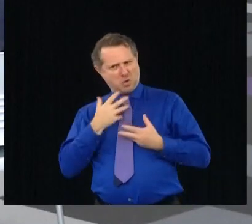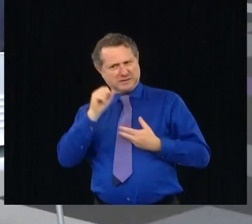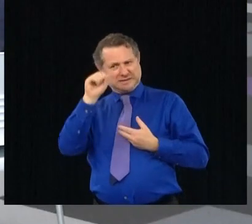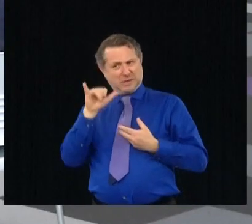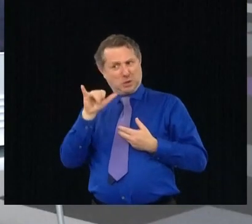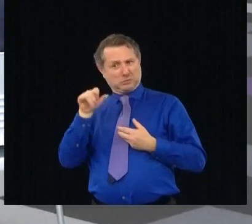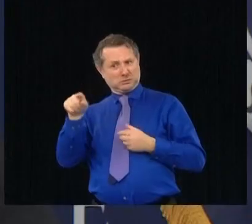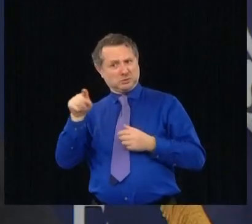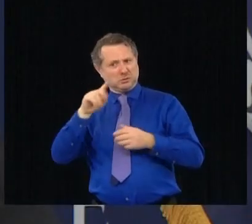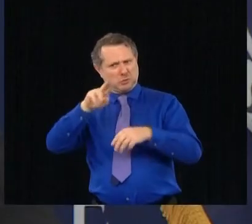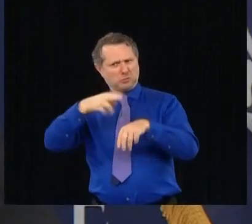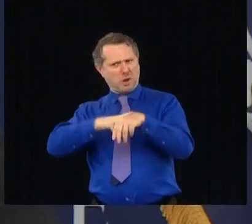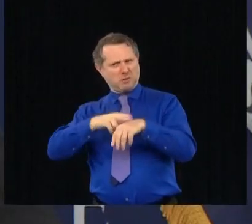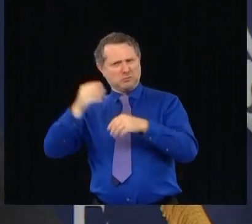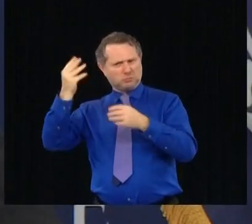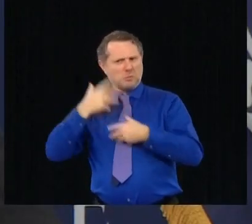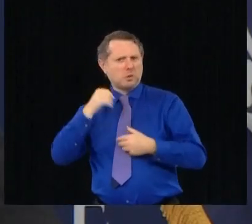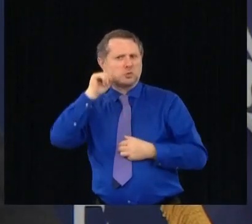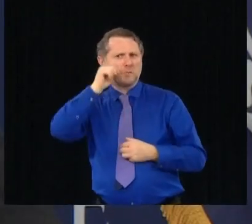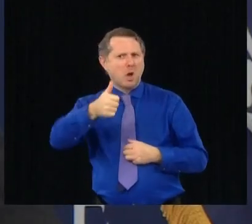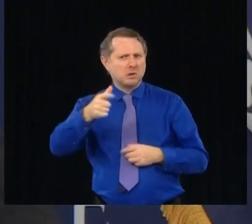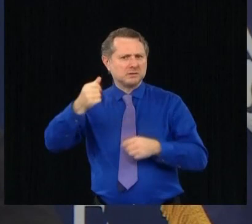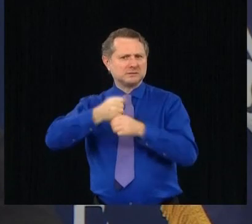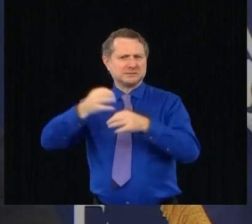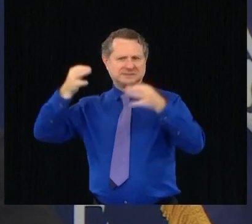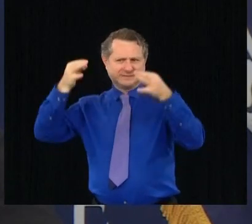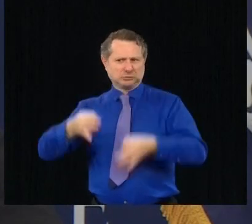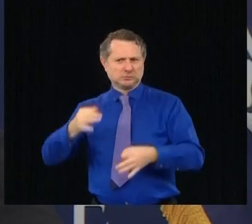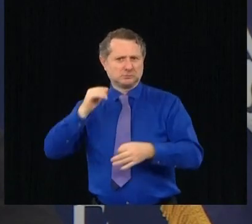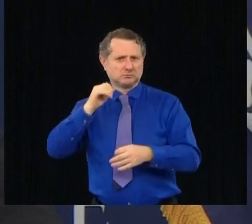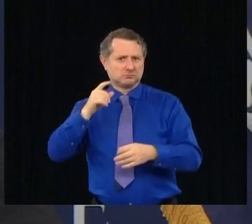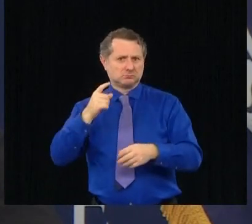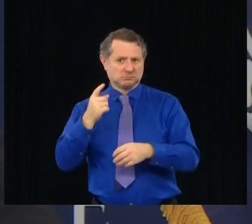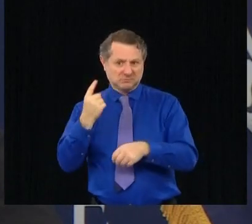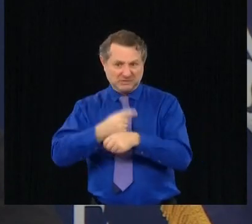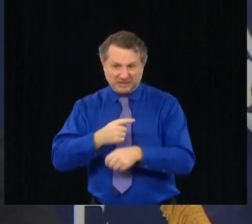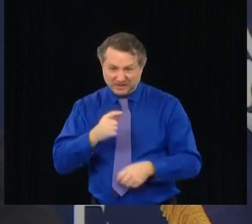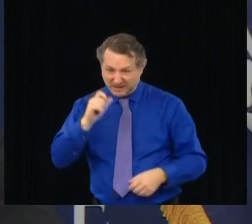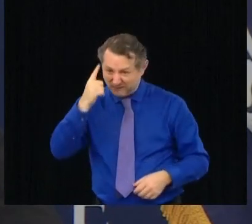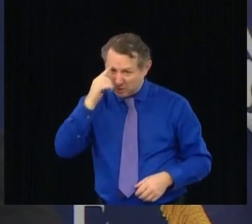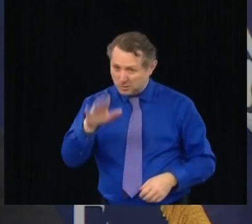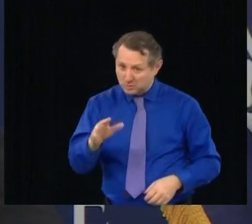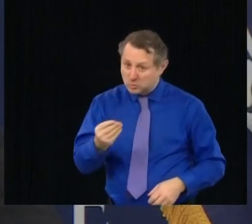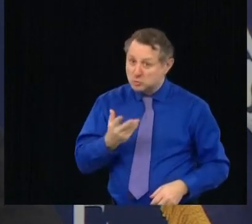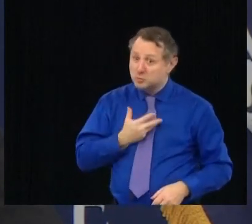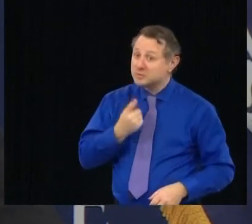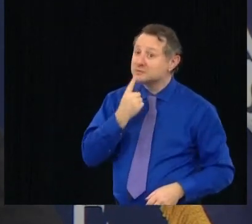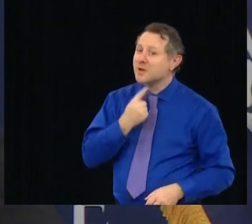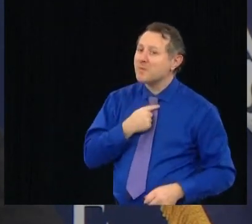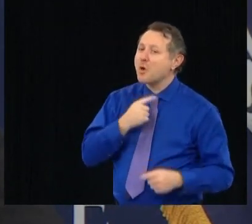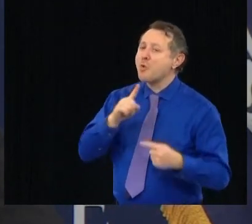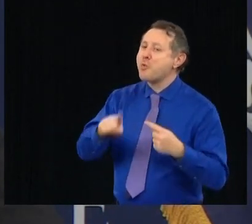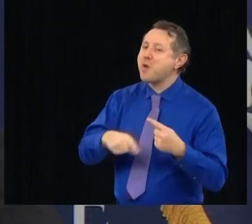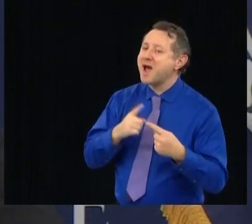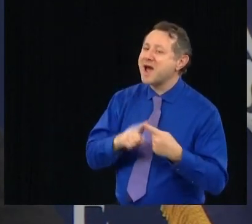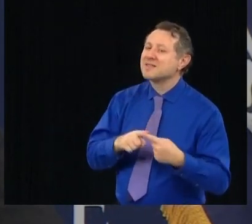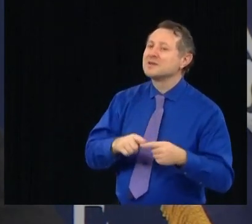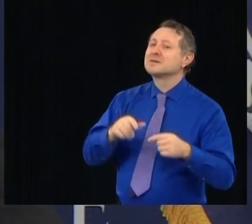THEIR DROP DEAD DATE IT, THAT I WOULD HAVE TO KNOW BY THIS DATE. MY IMPRESSION FOR THE SYRACUSE NATIONALS THAT'S TOMORROW.